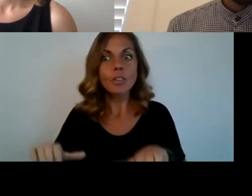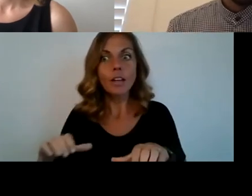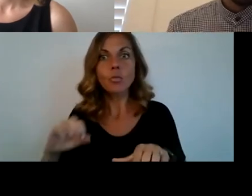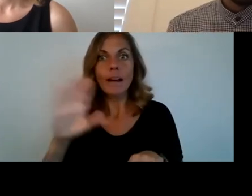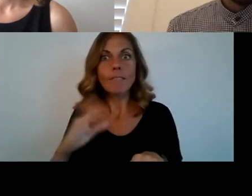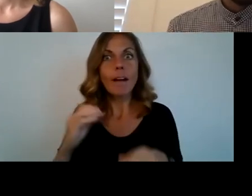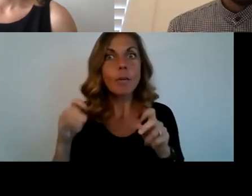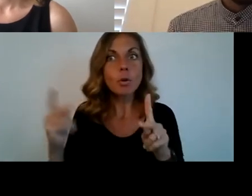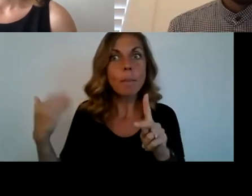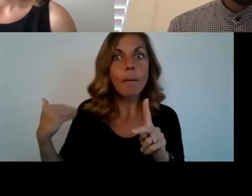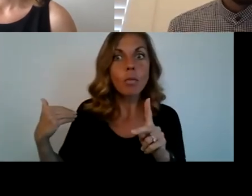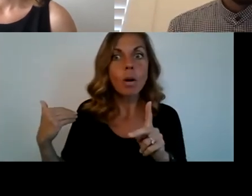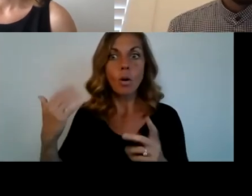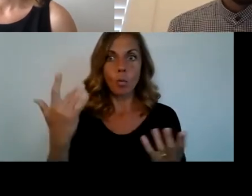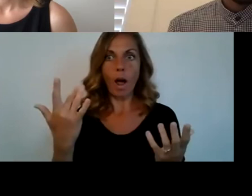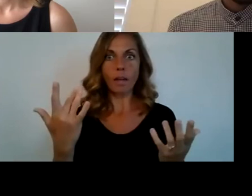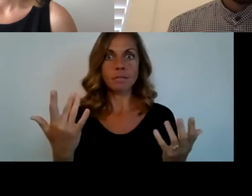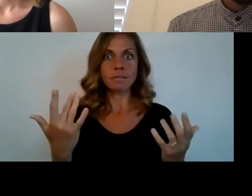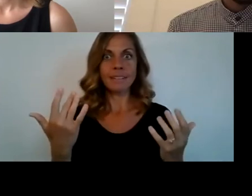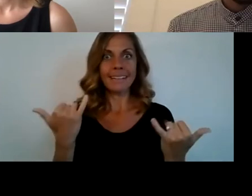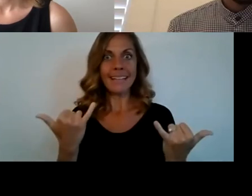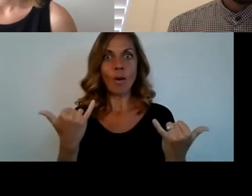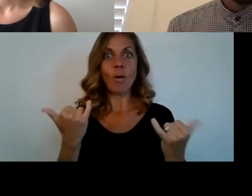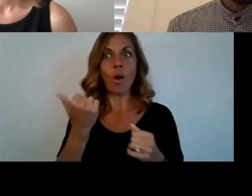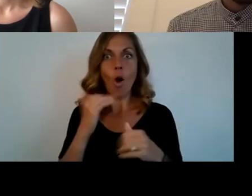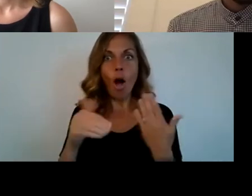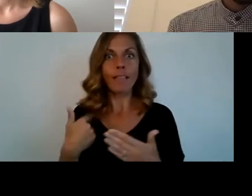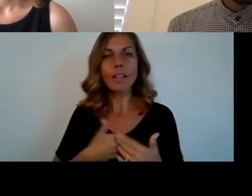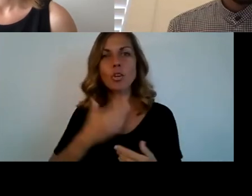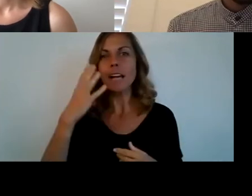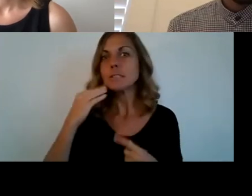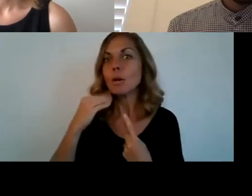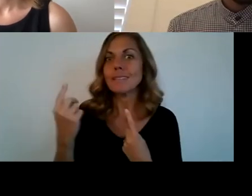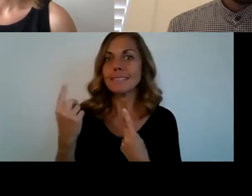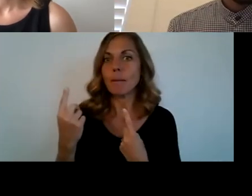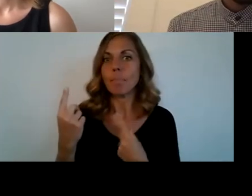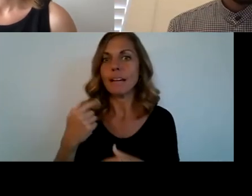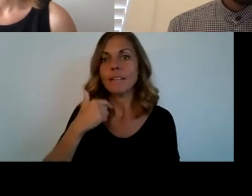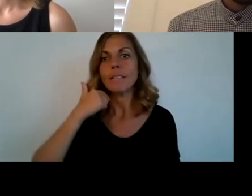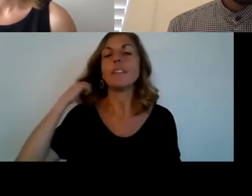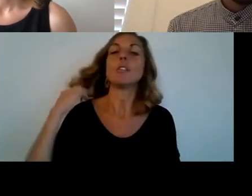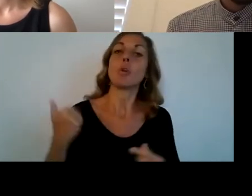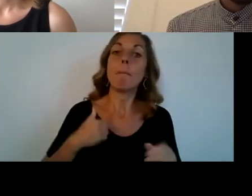Rights now we're all going through something. My opener for folks is the question of, how